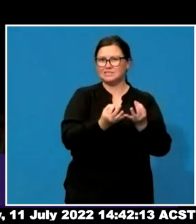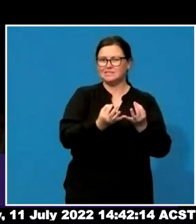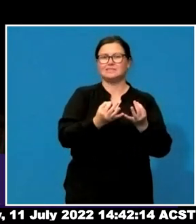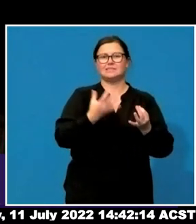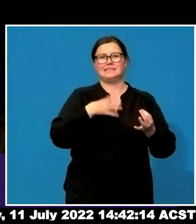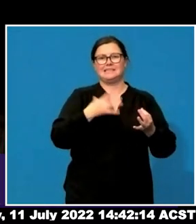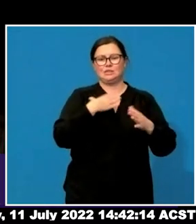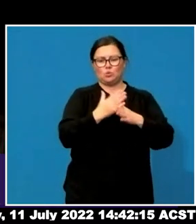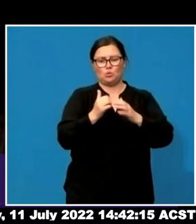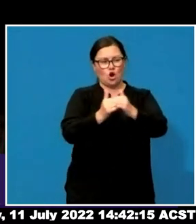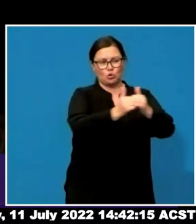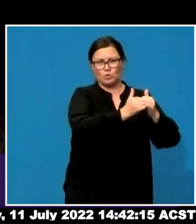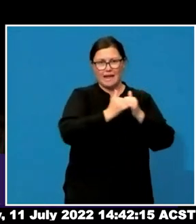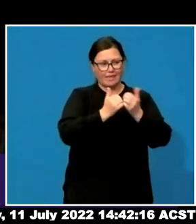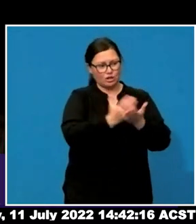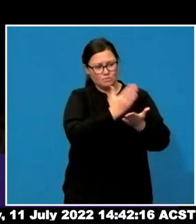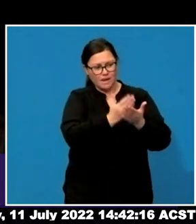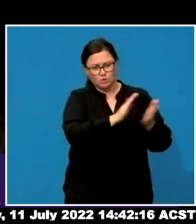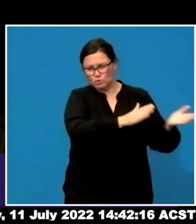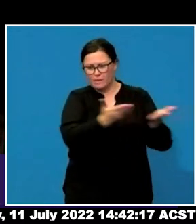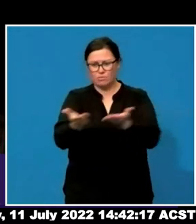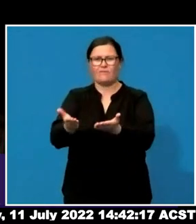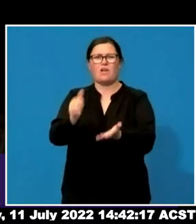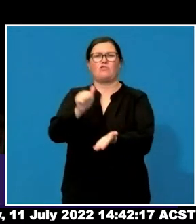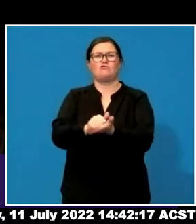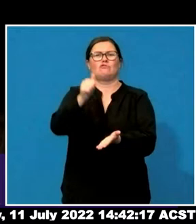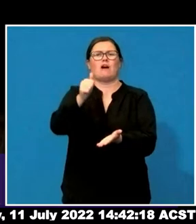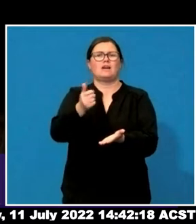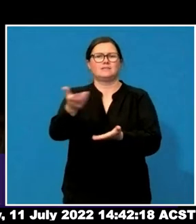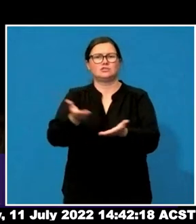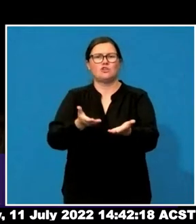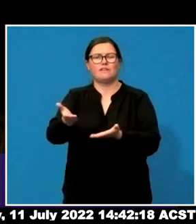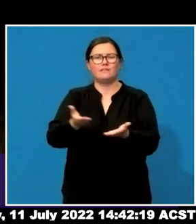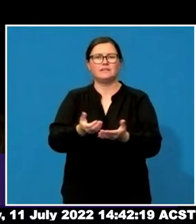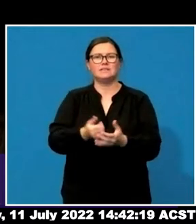provide the right level of service for the individual and it can't be exclusive of them.